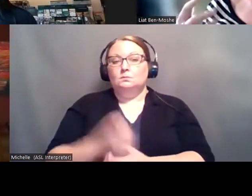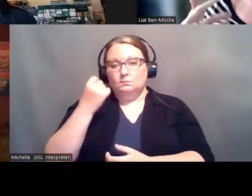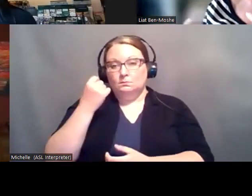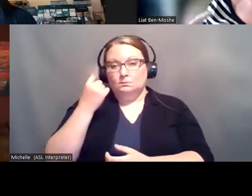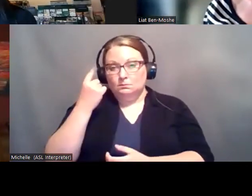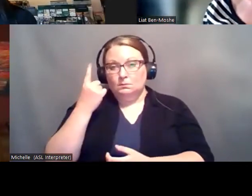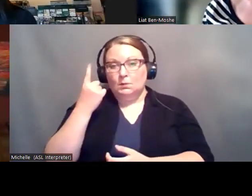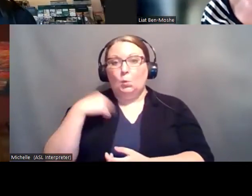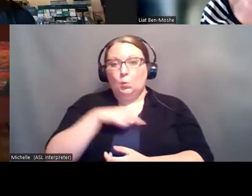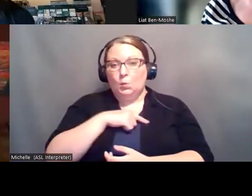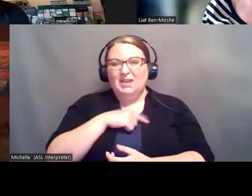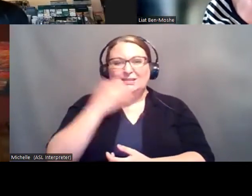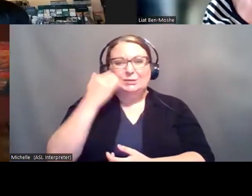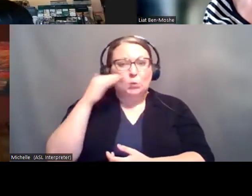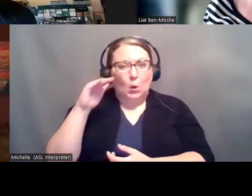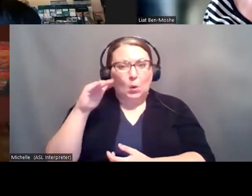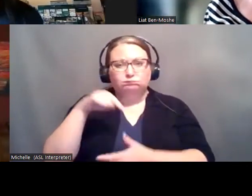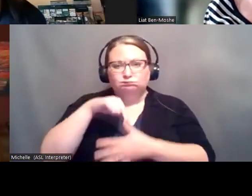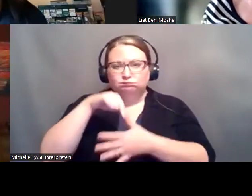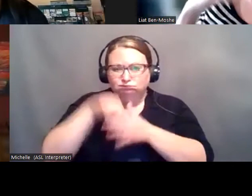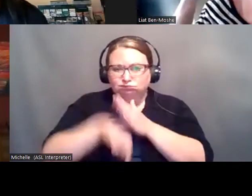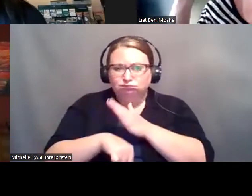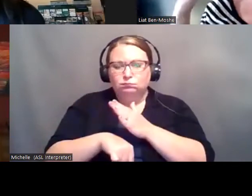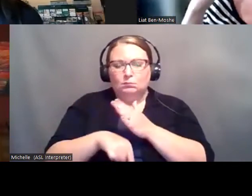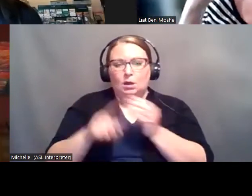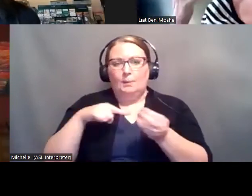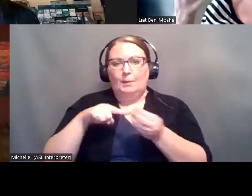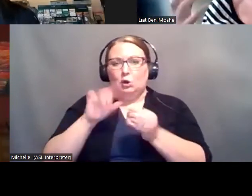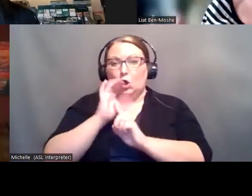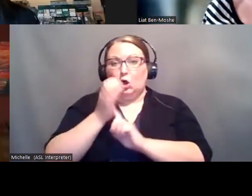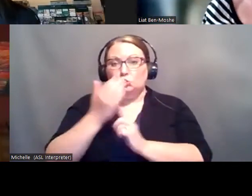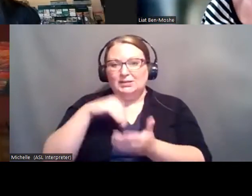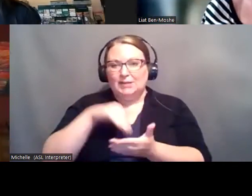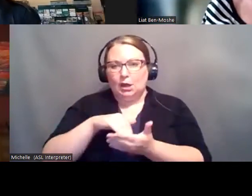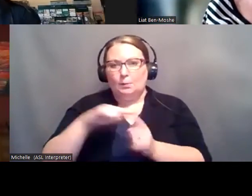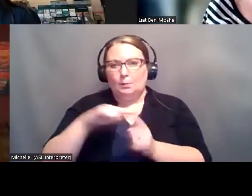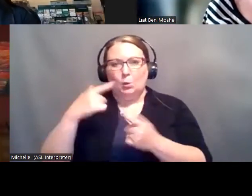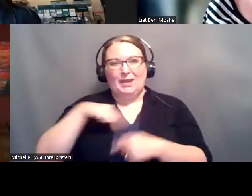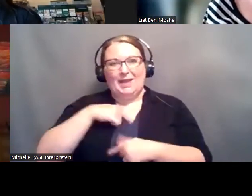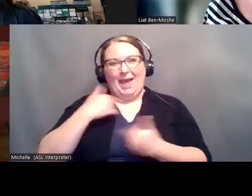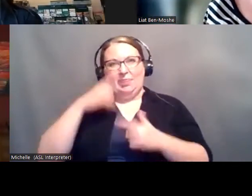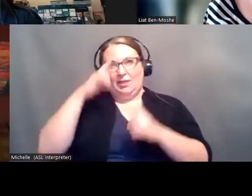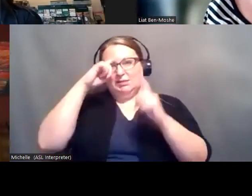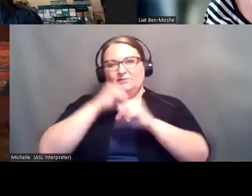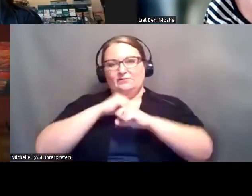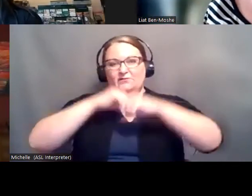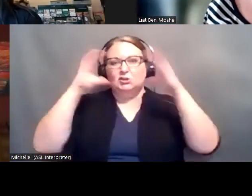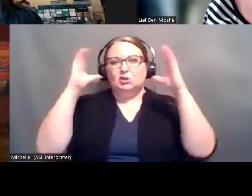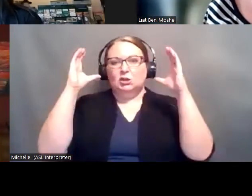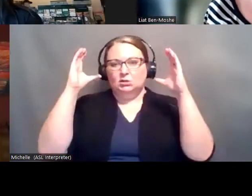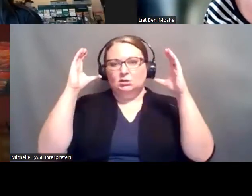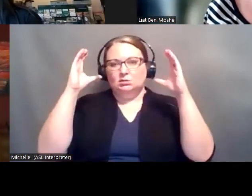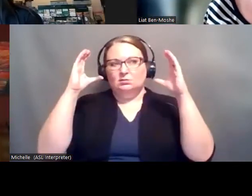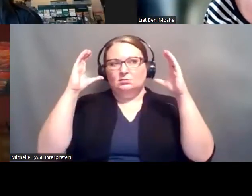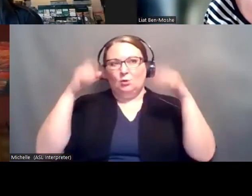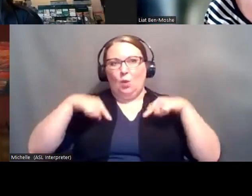if we didn't know what a cultural center was, we already had this kind of vision as students early on